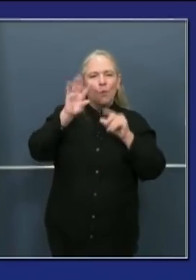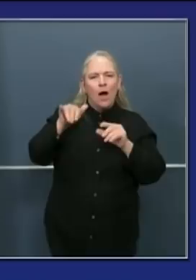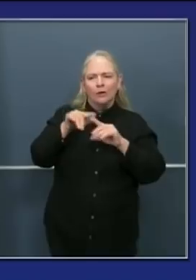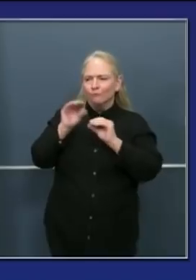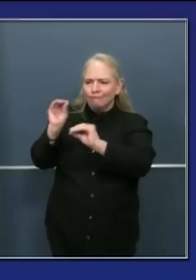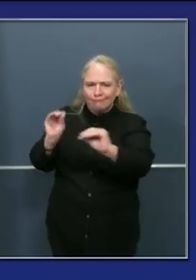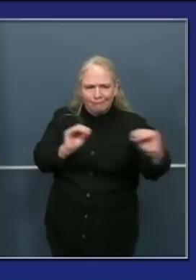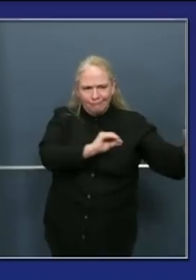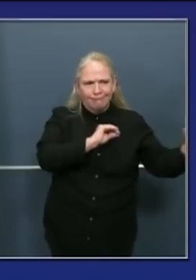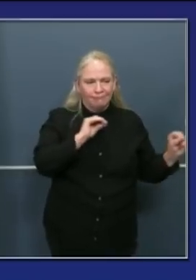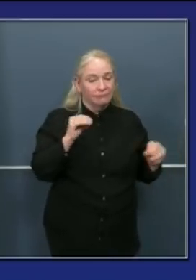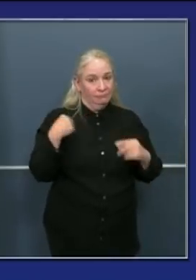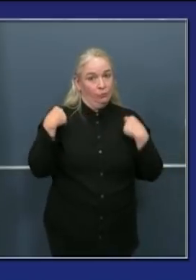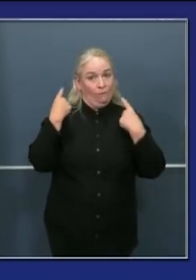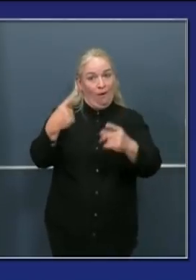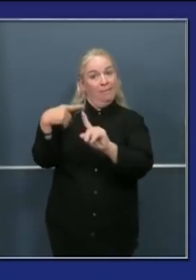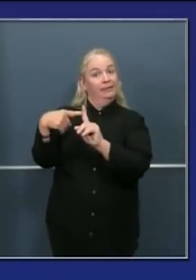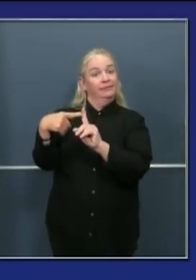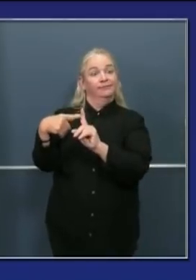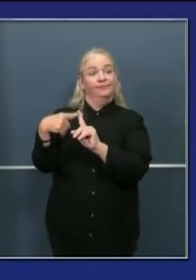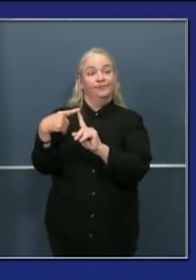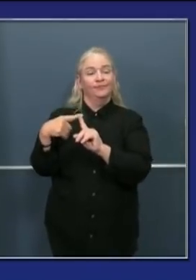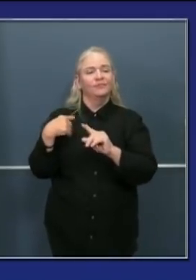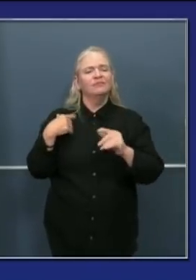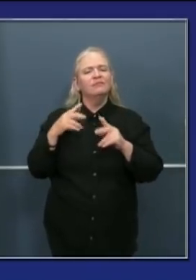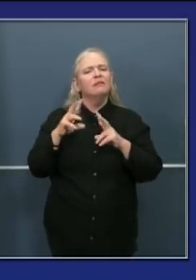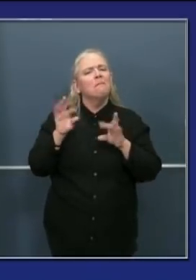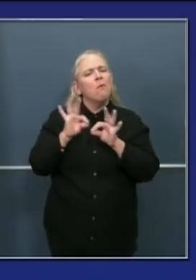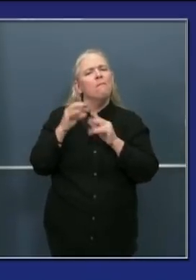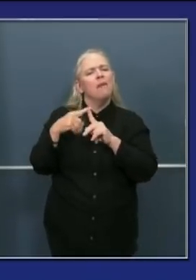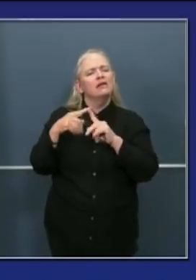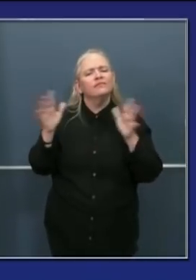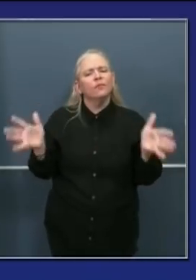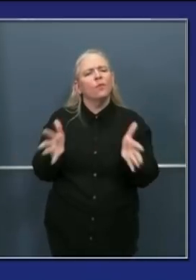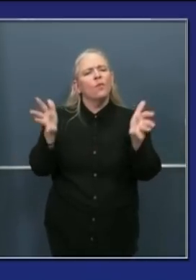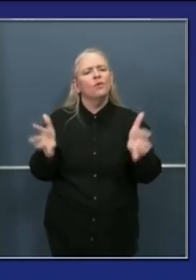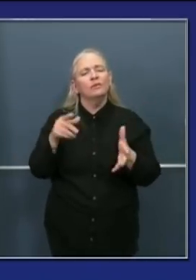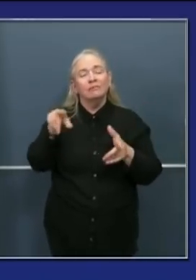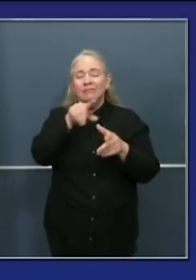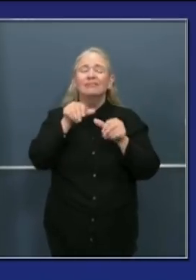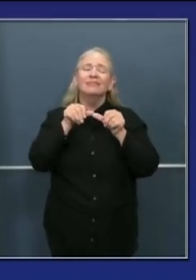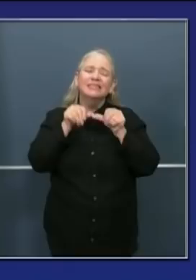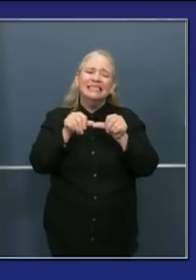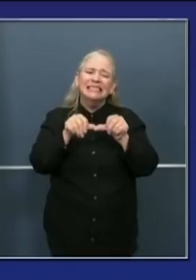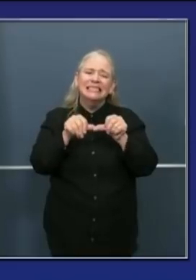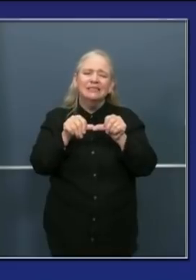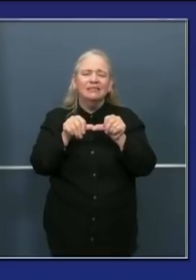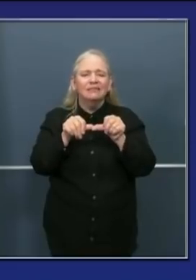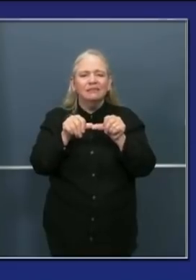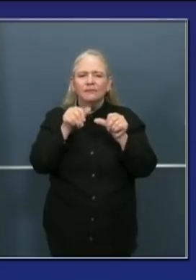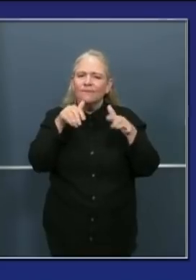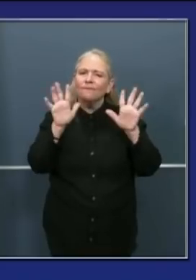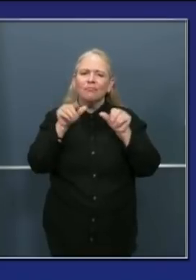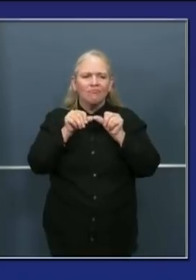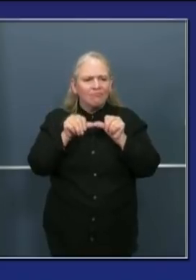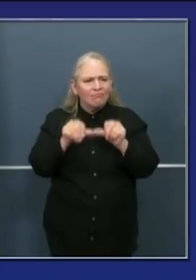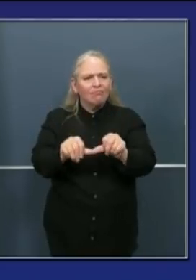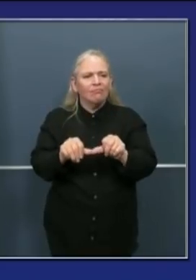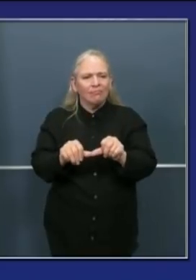STATE LEVEL AND MORE DYNAMIC IN A MORE TARGETED WAY AND AGAIN JUST ENCOURAGING EVERYBODY TO